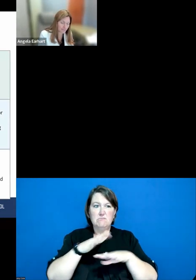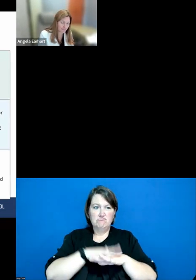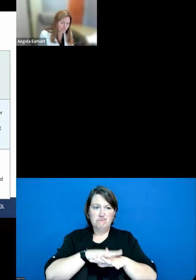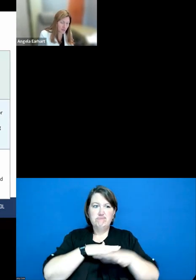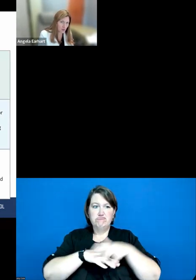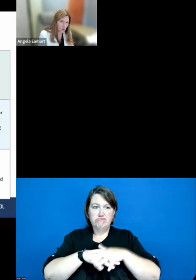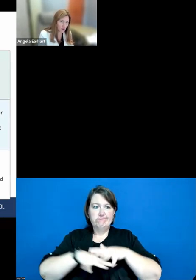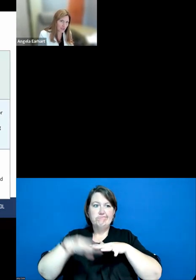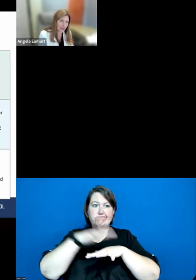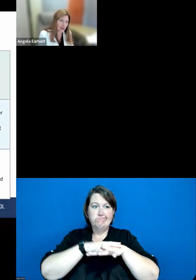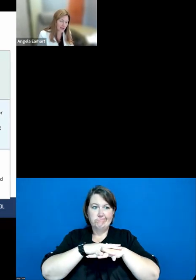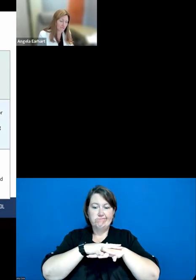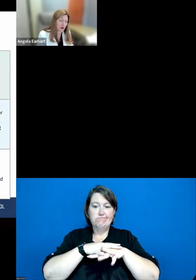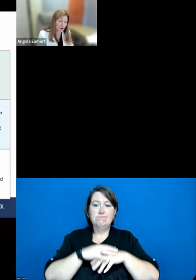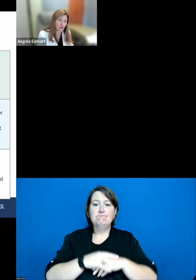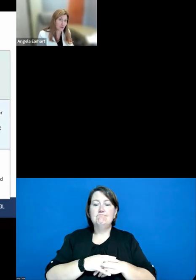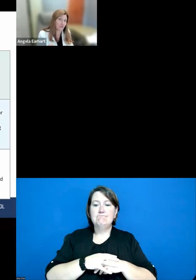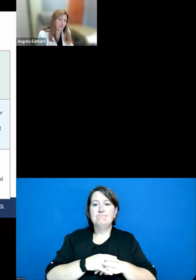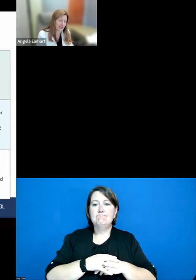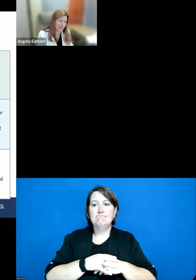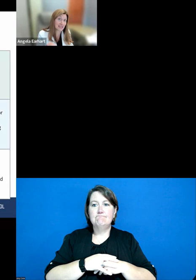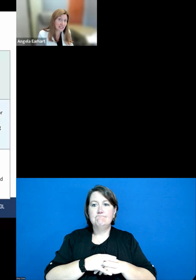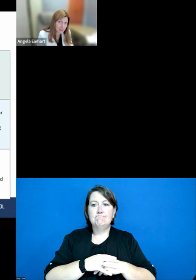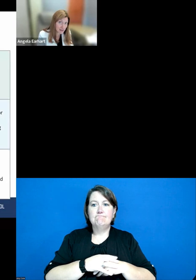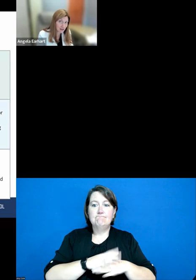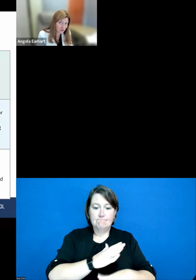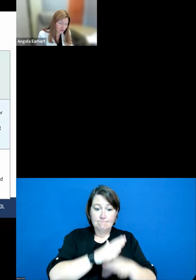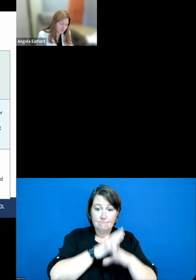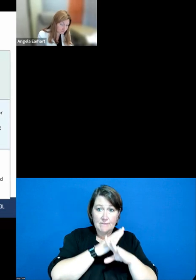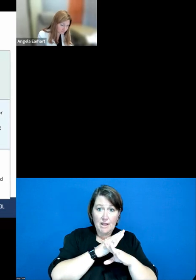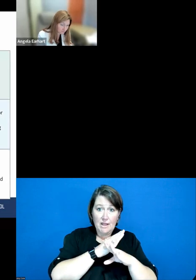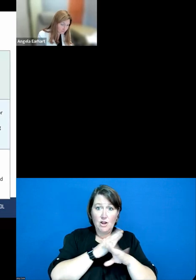We're looking at barriers at a systemic level.